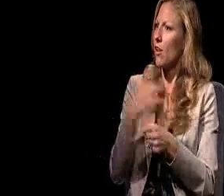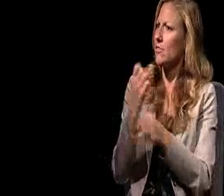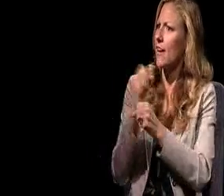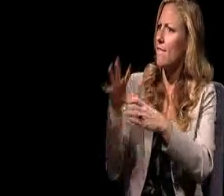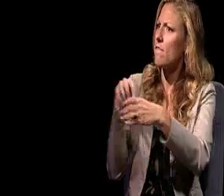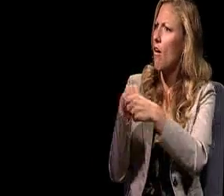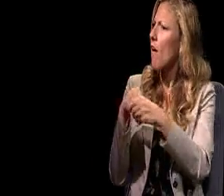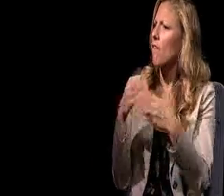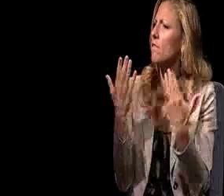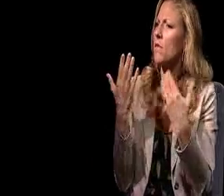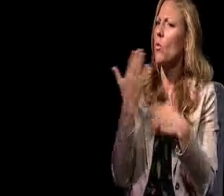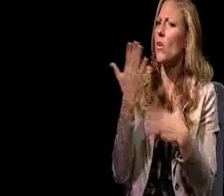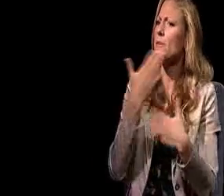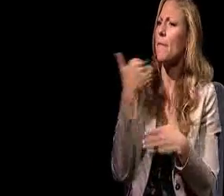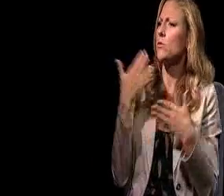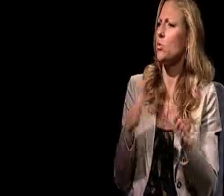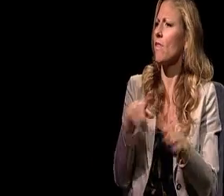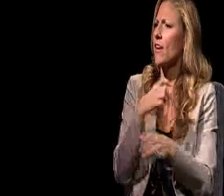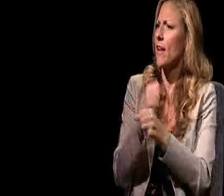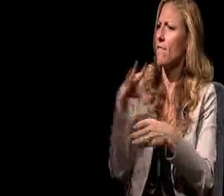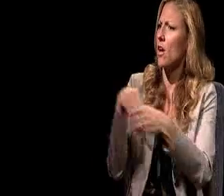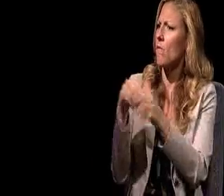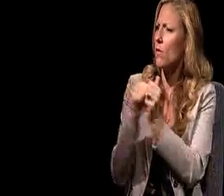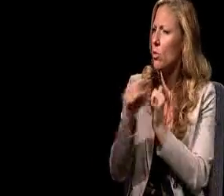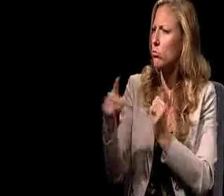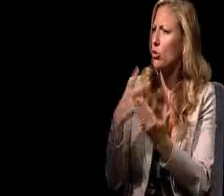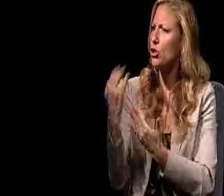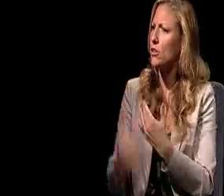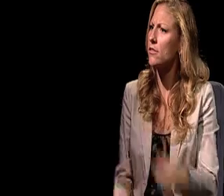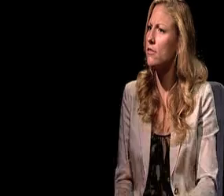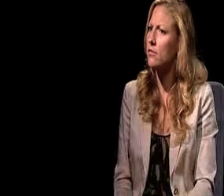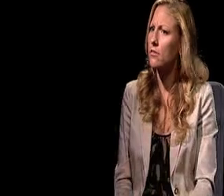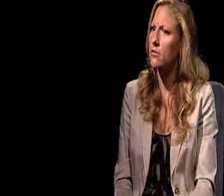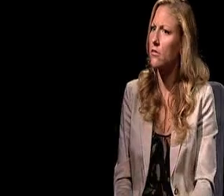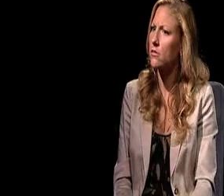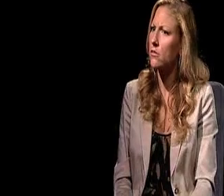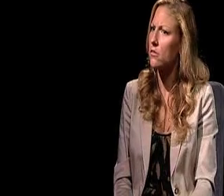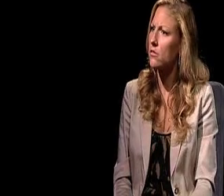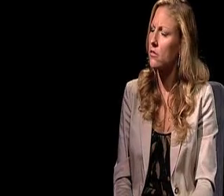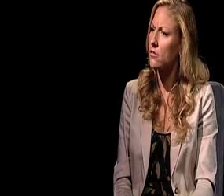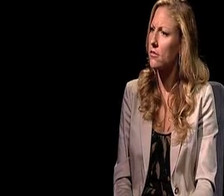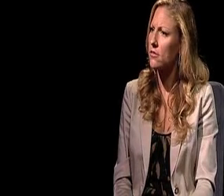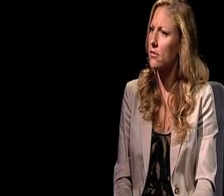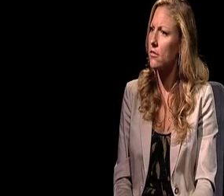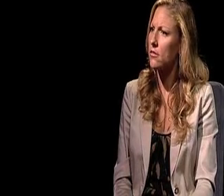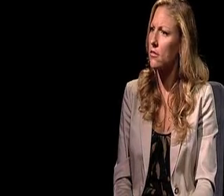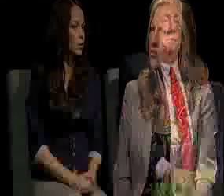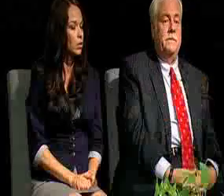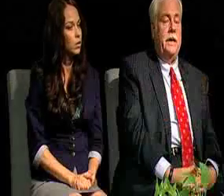If people in the Austin area would like to get involved, what's the best way for them to get involved with some of those projects?